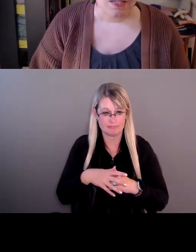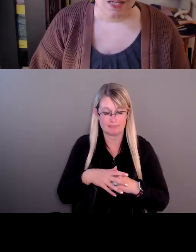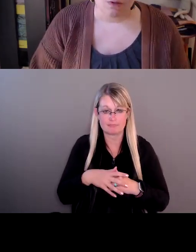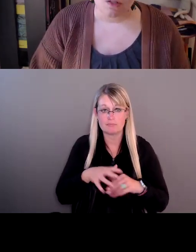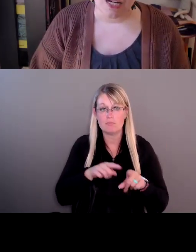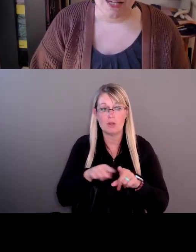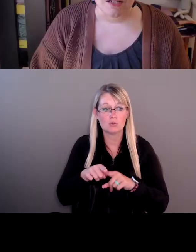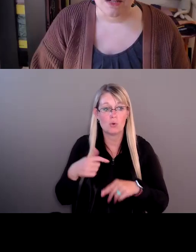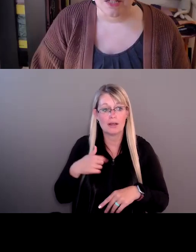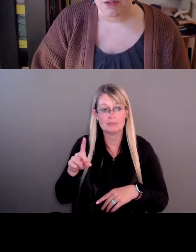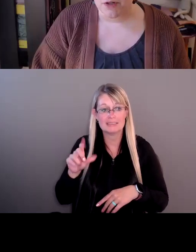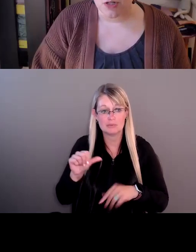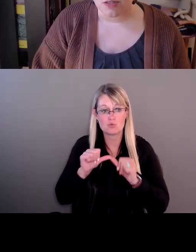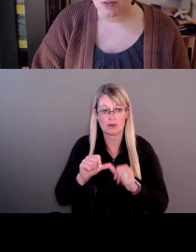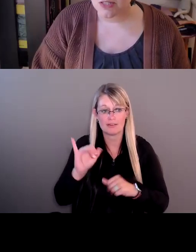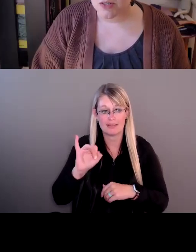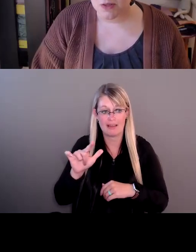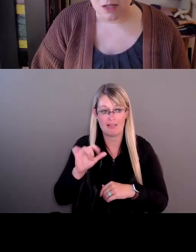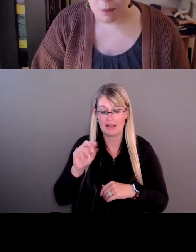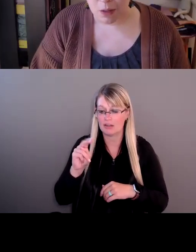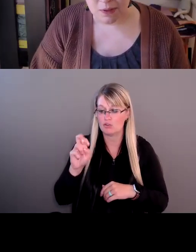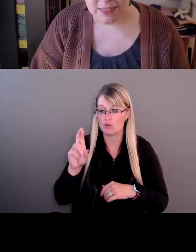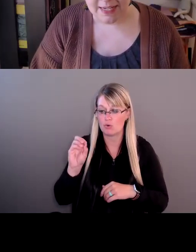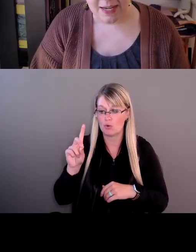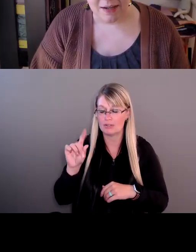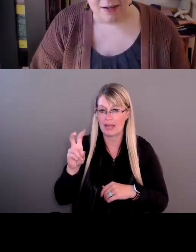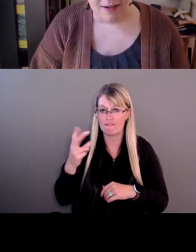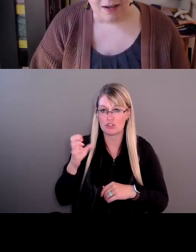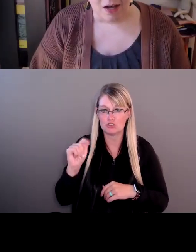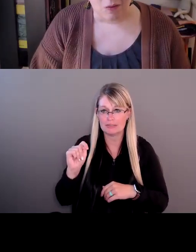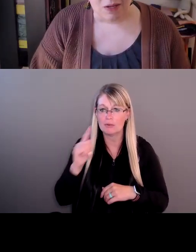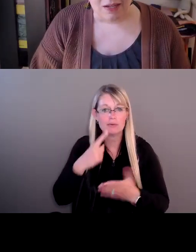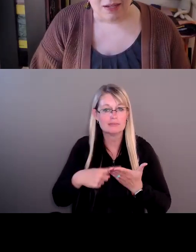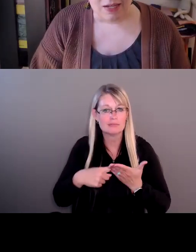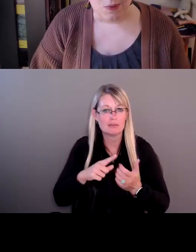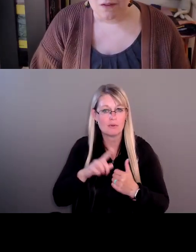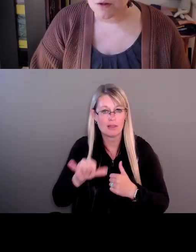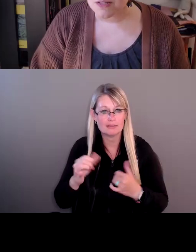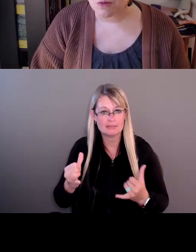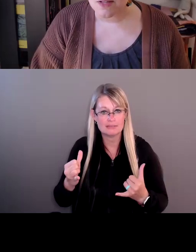disabled, chronically ill, and neurodivergent, which will come up today as we cover some of the